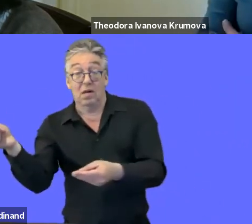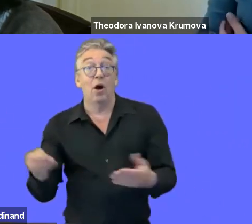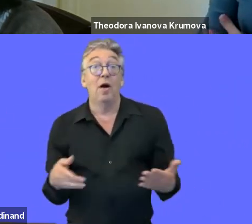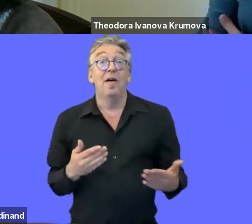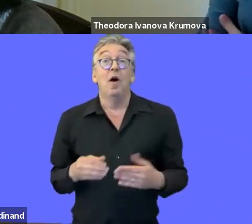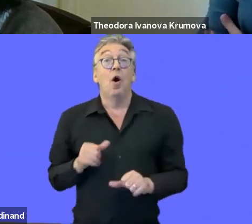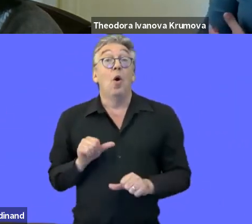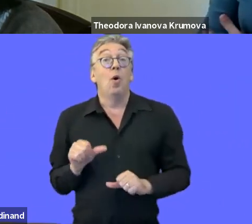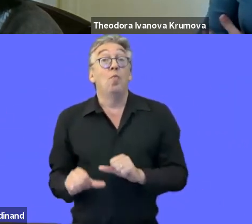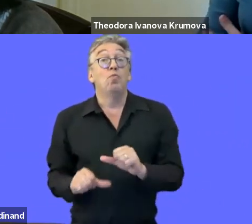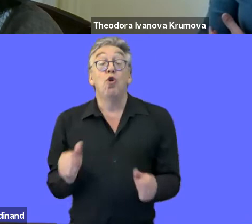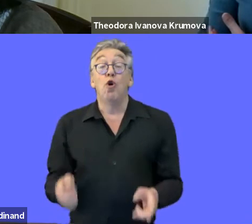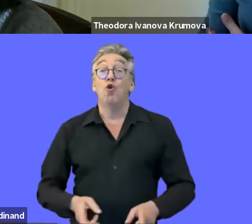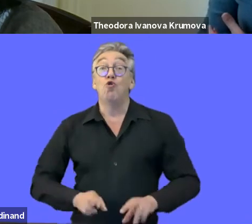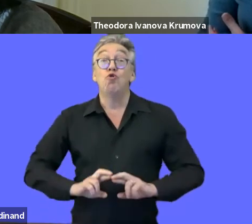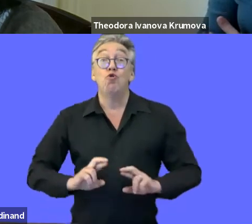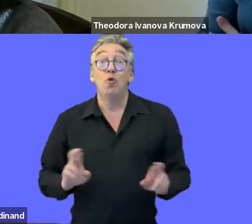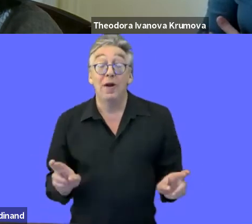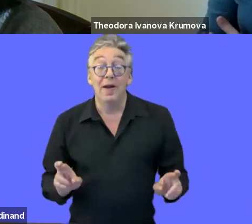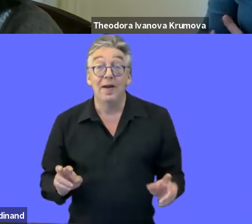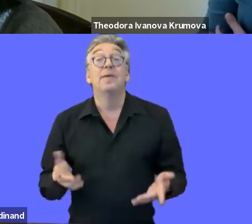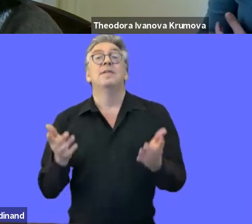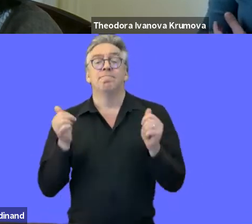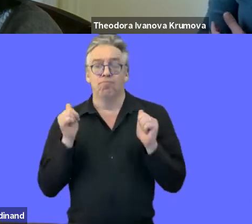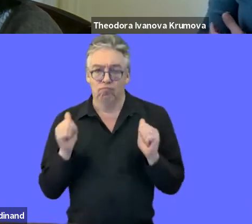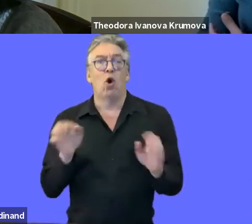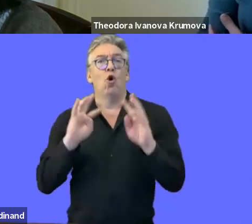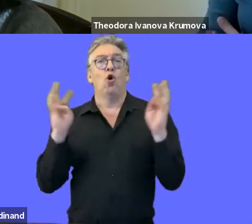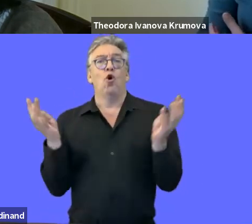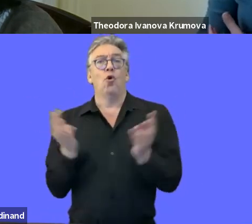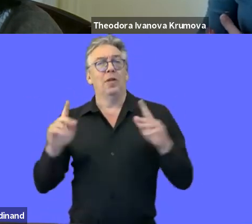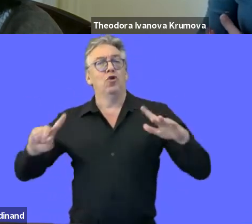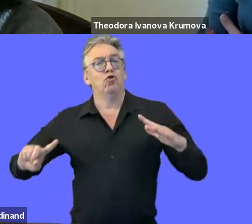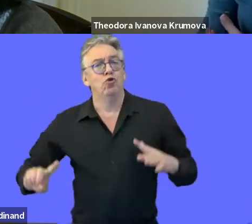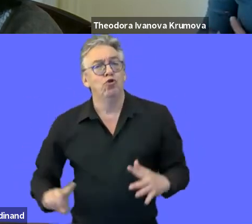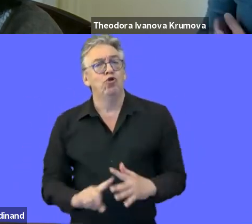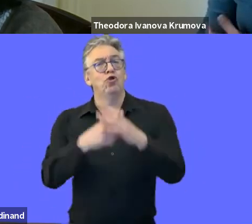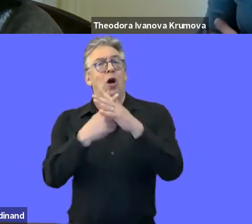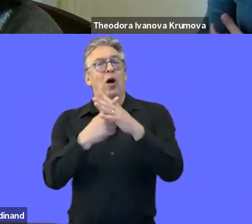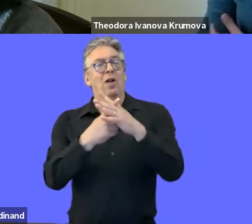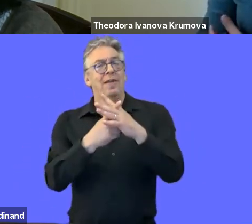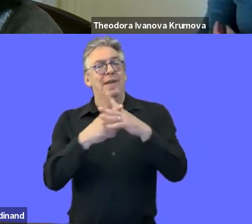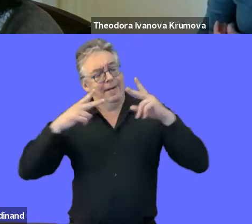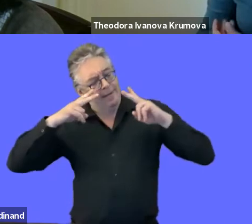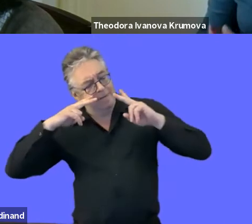the committee will proceed to the examination of the individual communication in a private session.